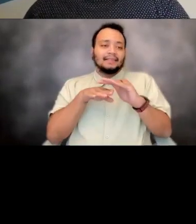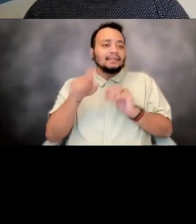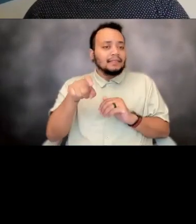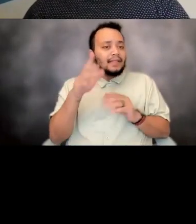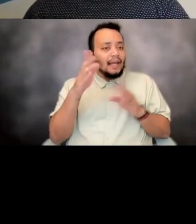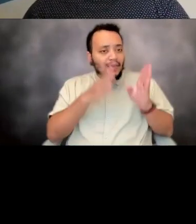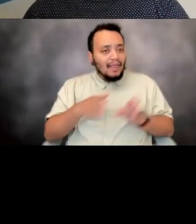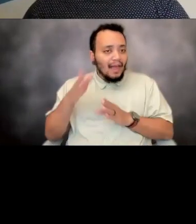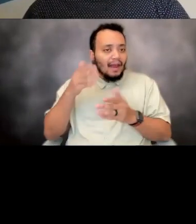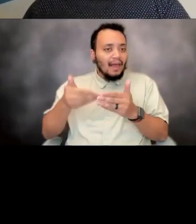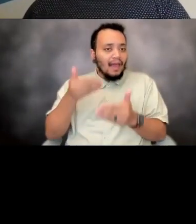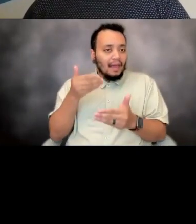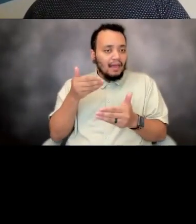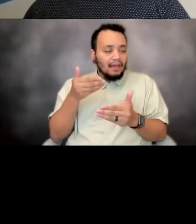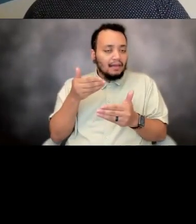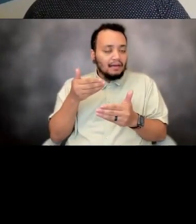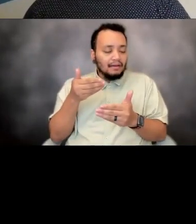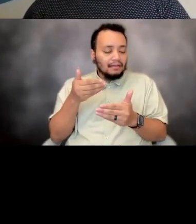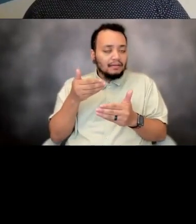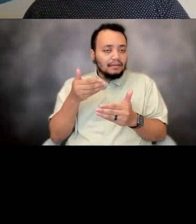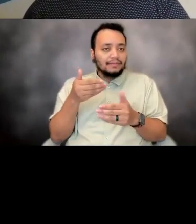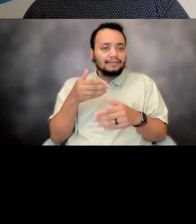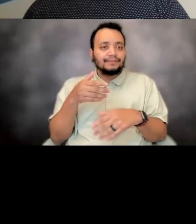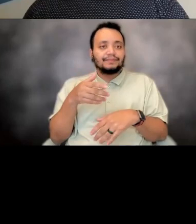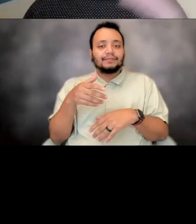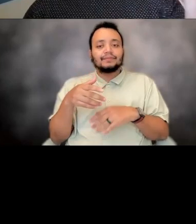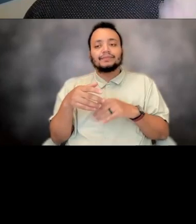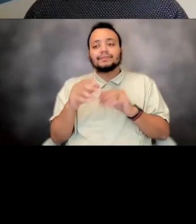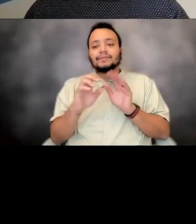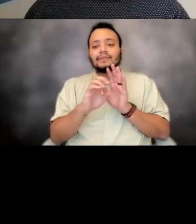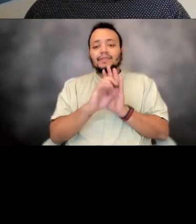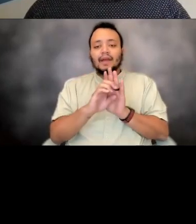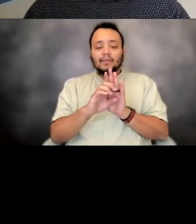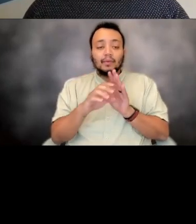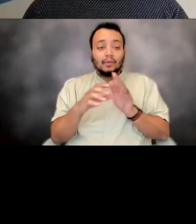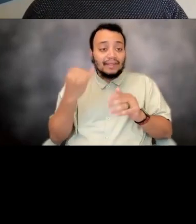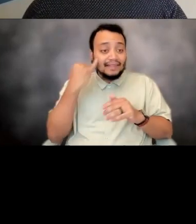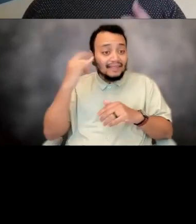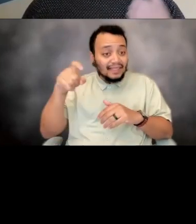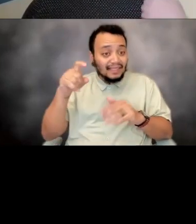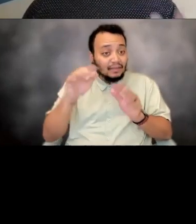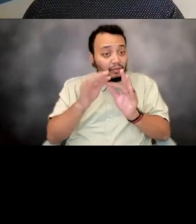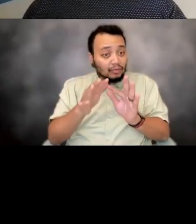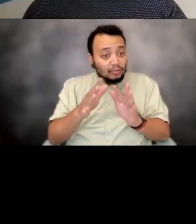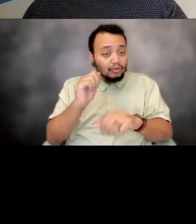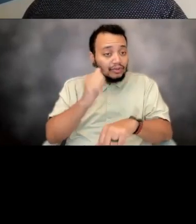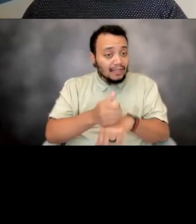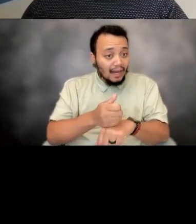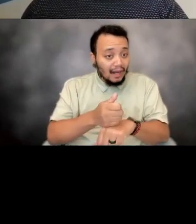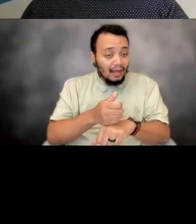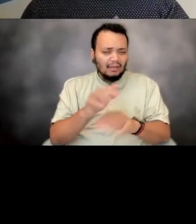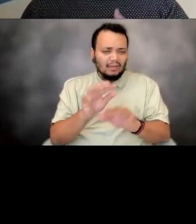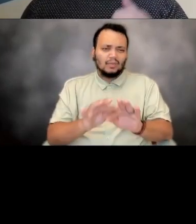Again, the needs for interpretation surfaces are super important,